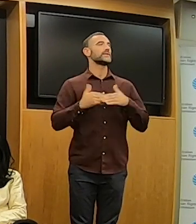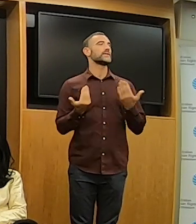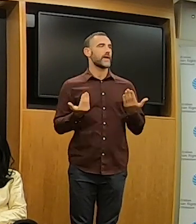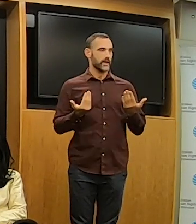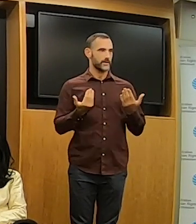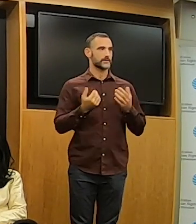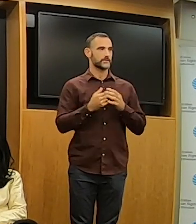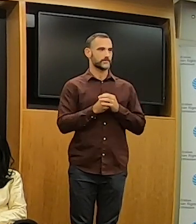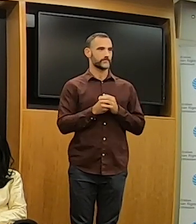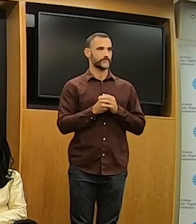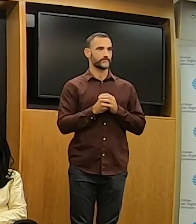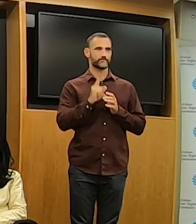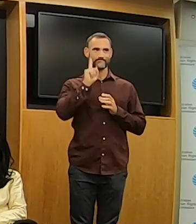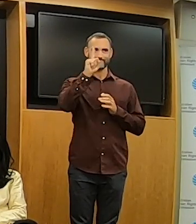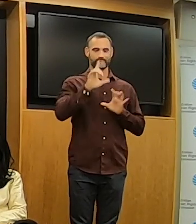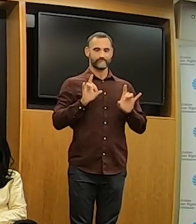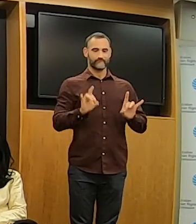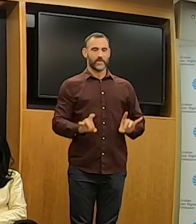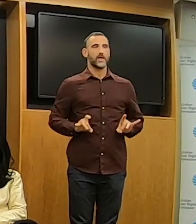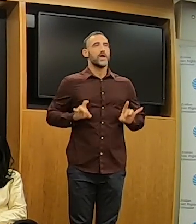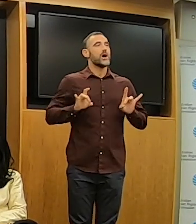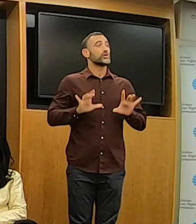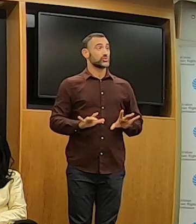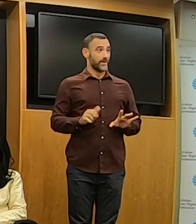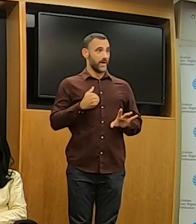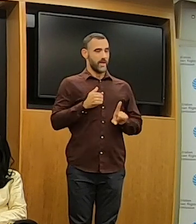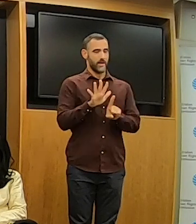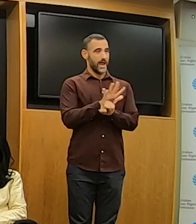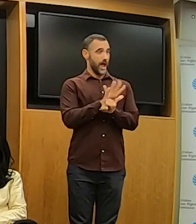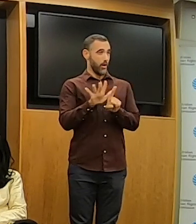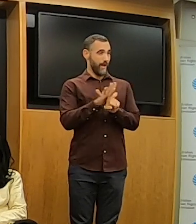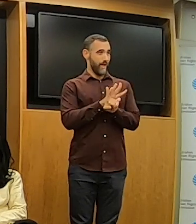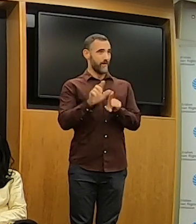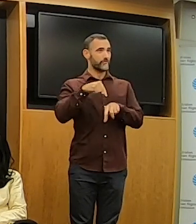But in Australia, the average period that someone